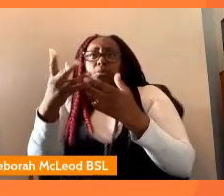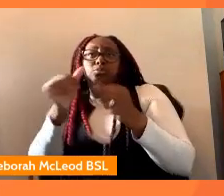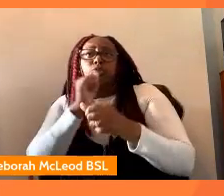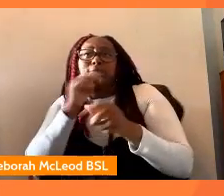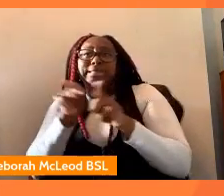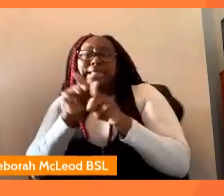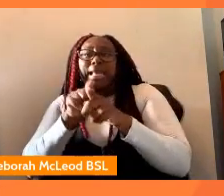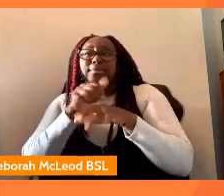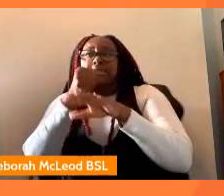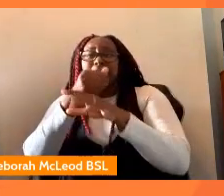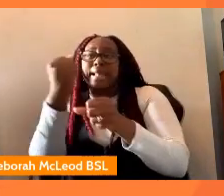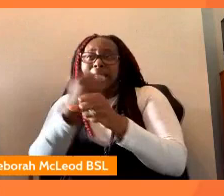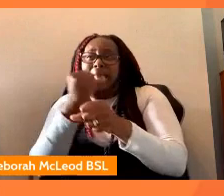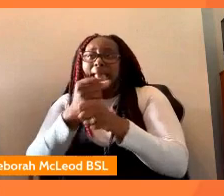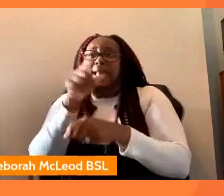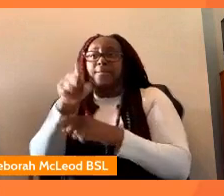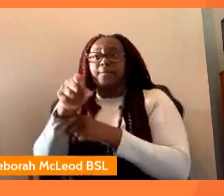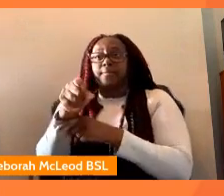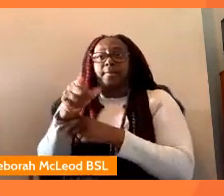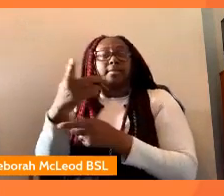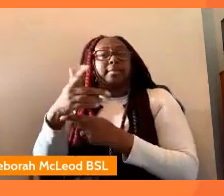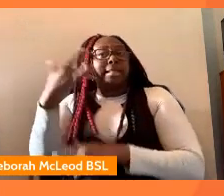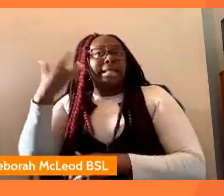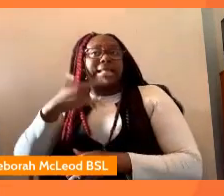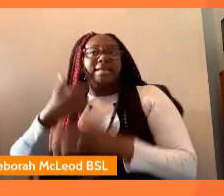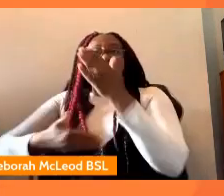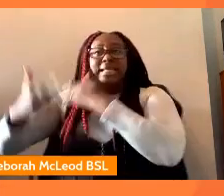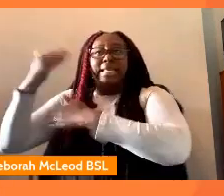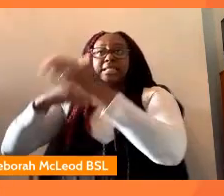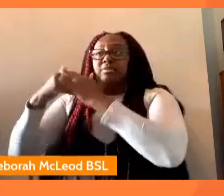And it brought living history into the 21st century, by transporting